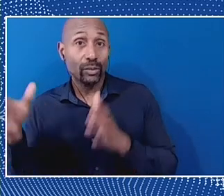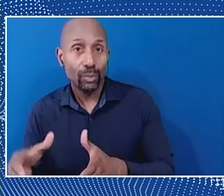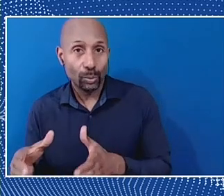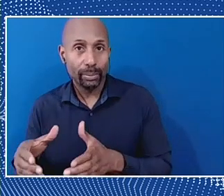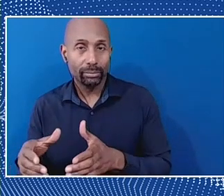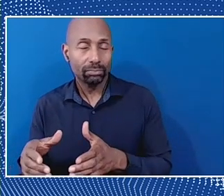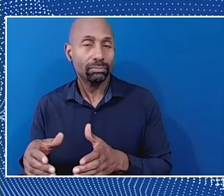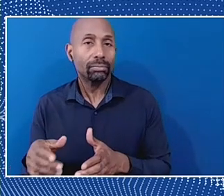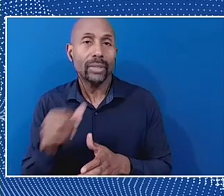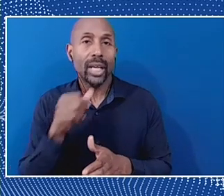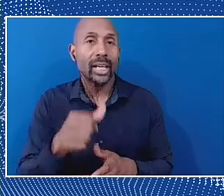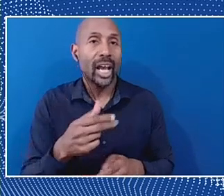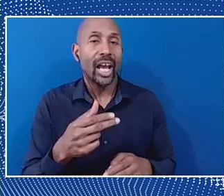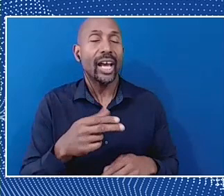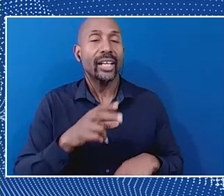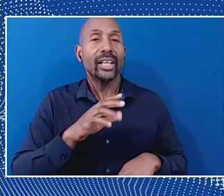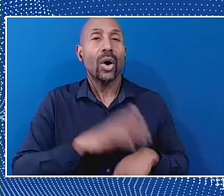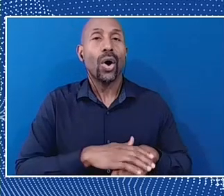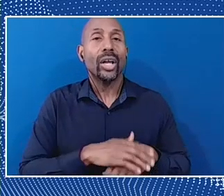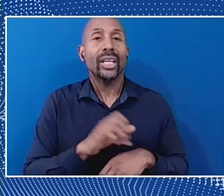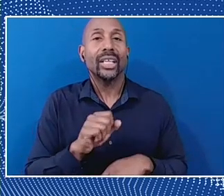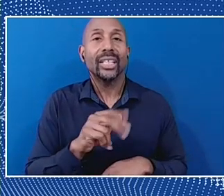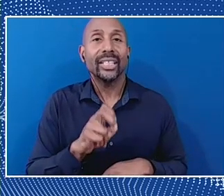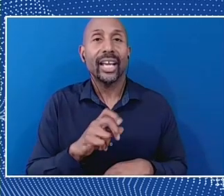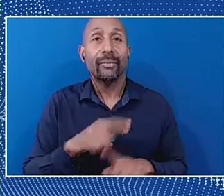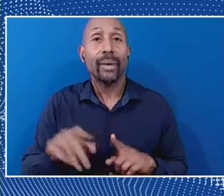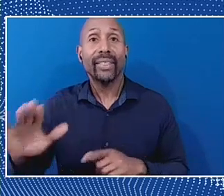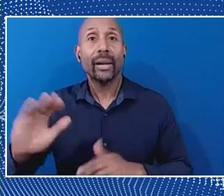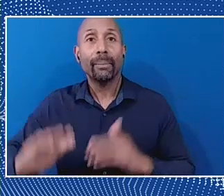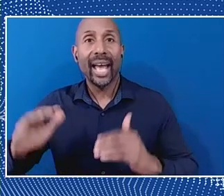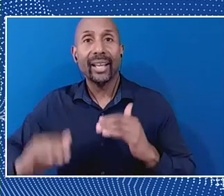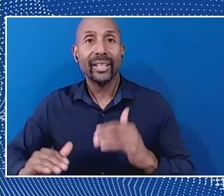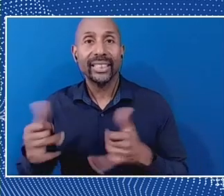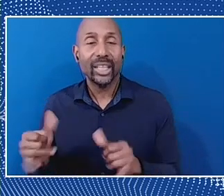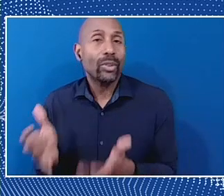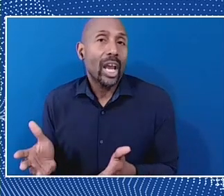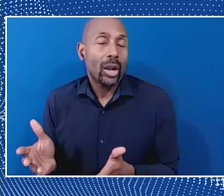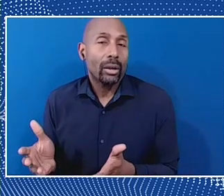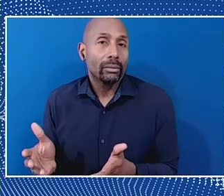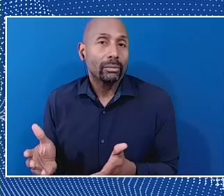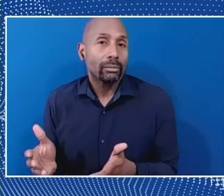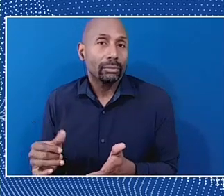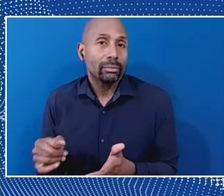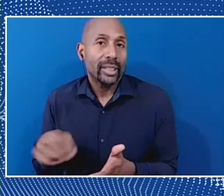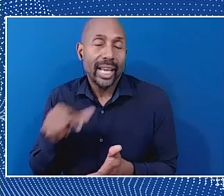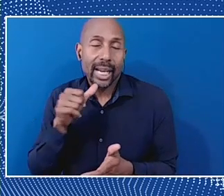their balances canceled. The reason I wanted to bring this up is that I think when we talk about things